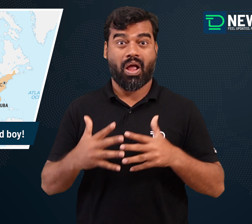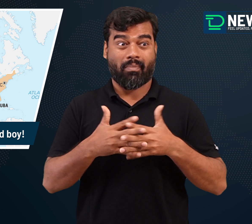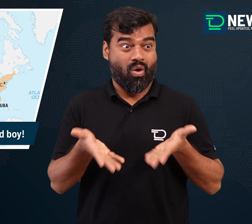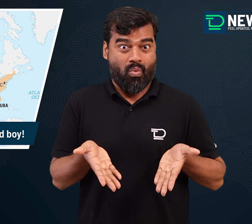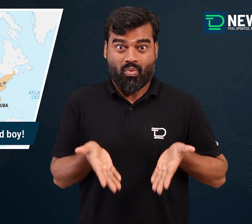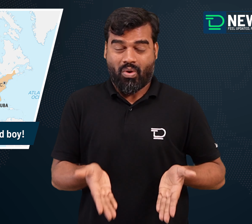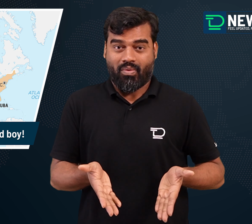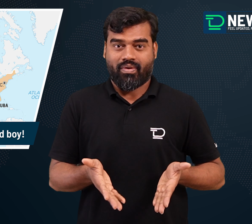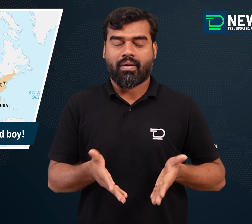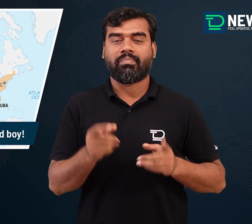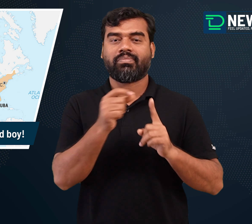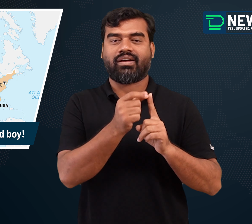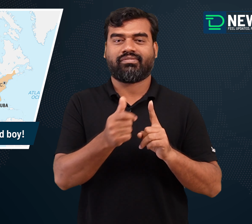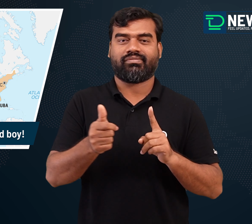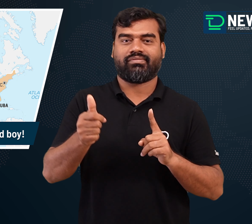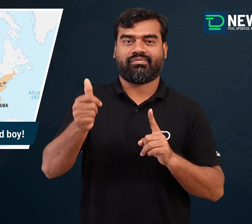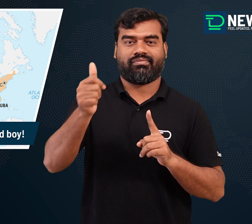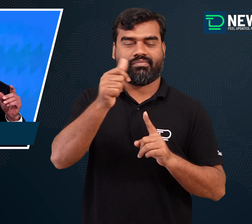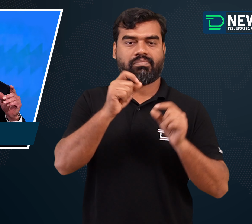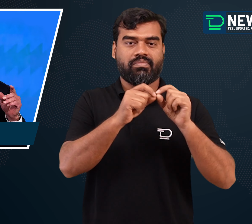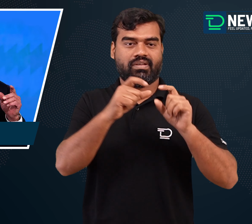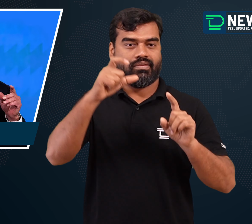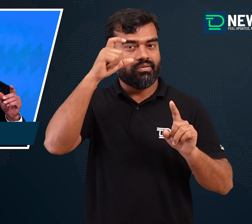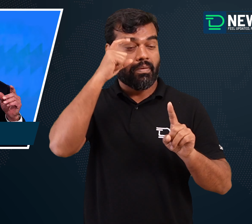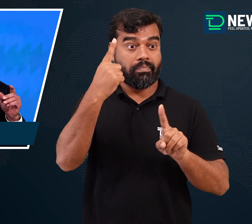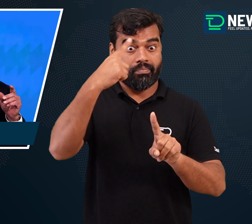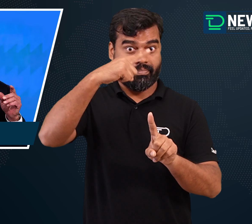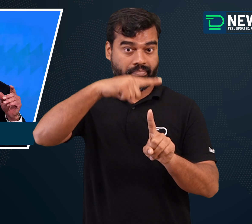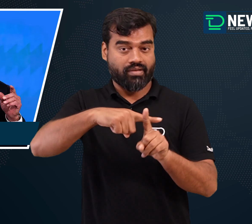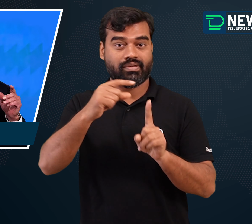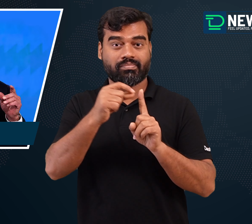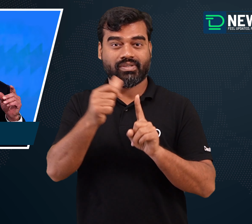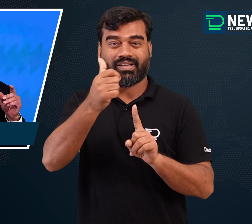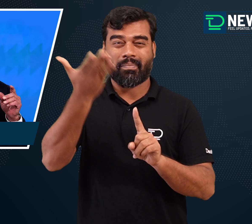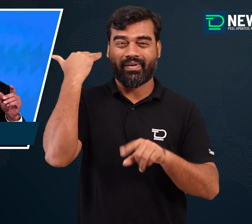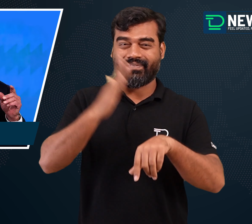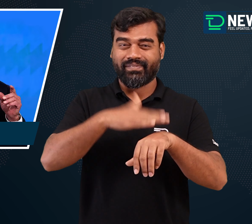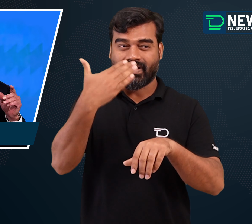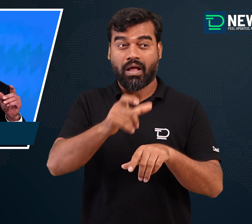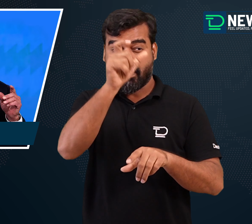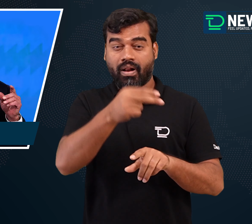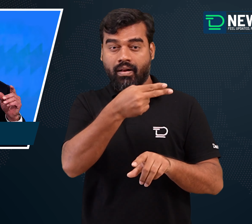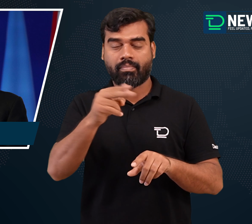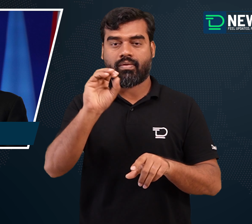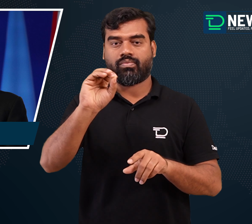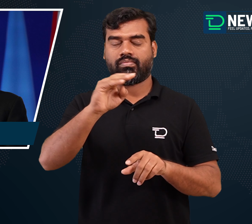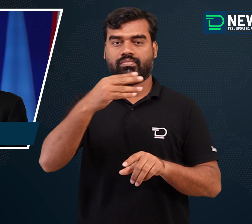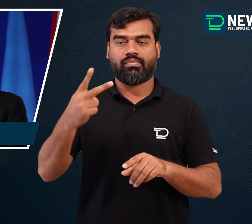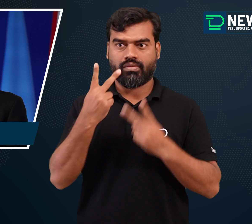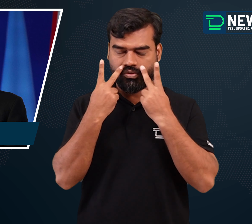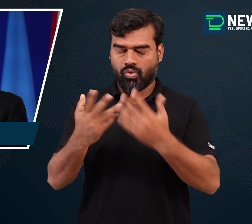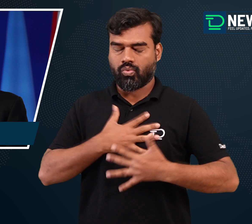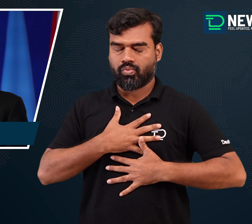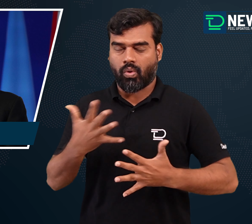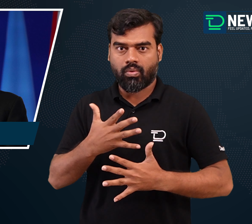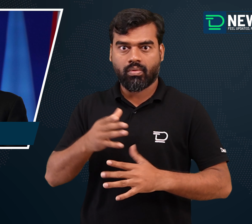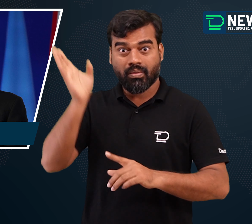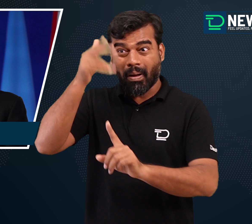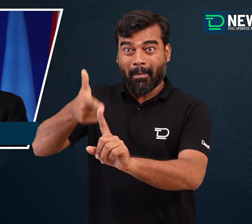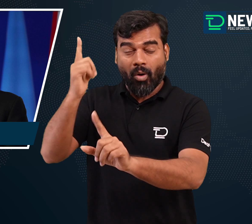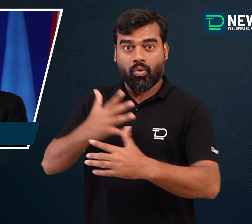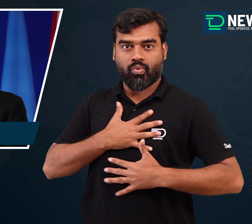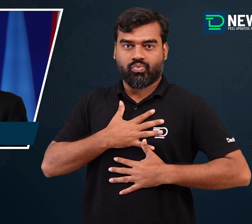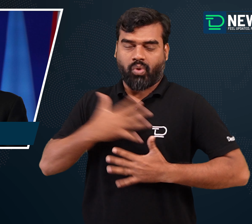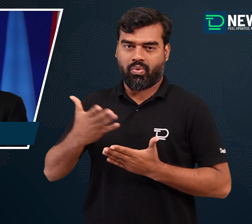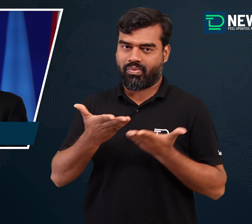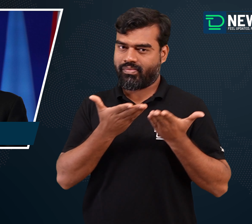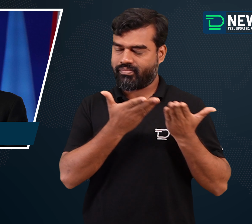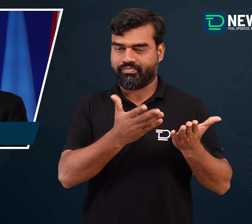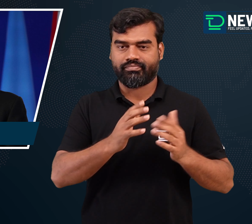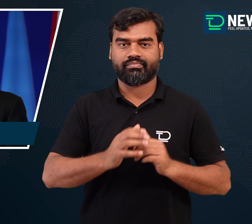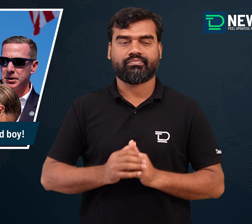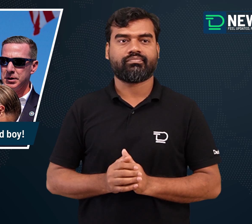US President Joe Biden and former President Barack Obama have condemned the attack.